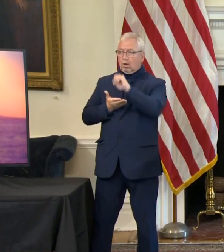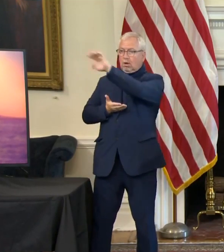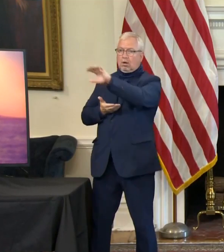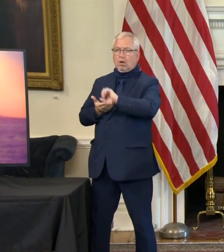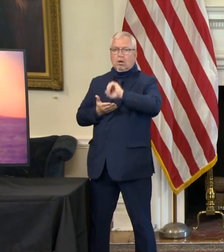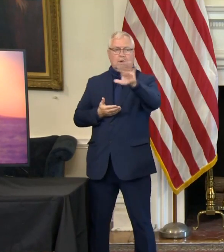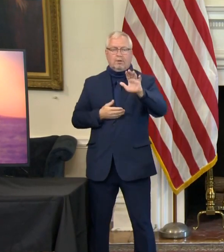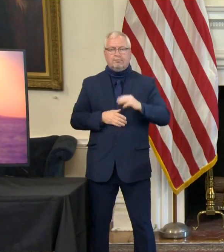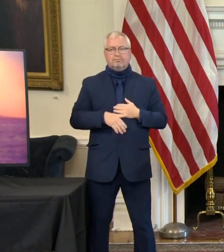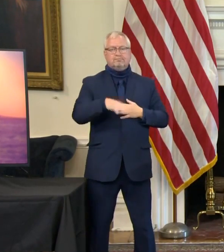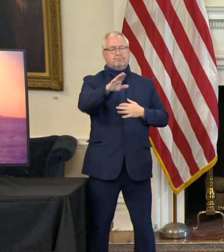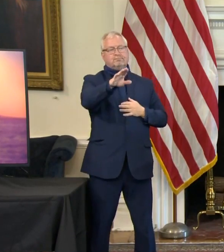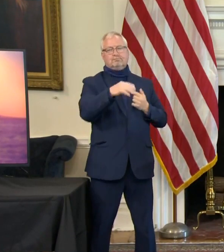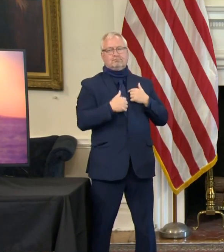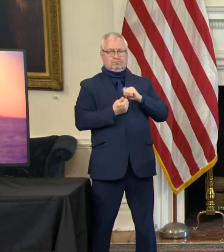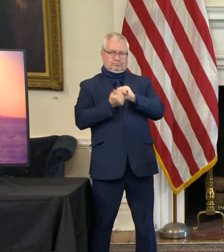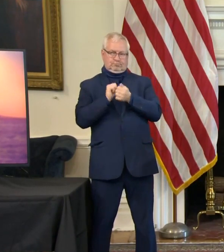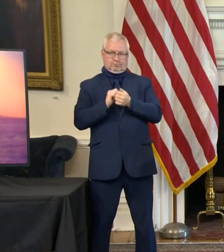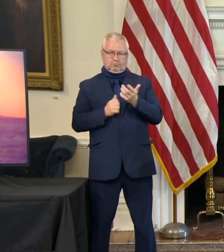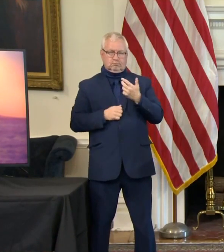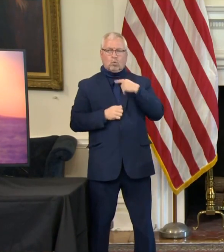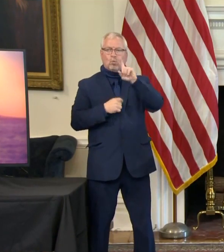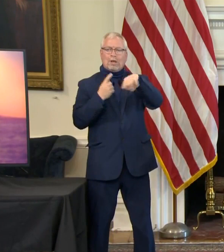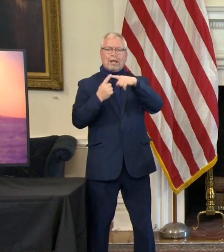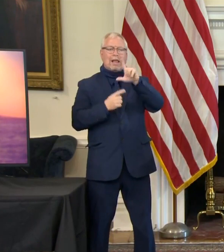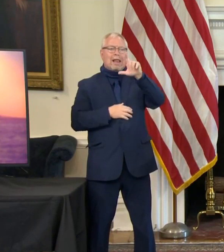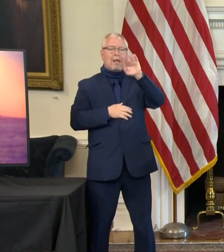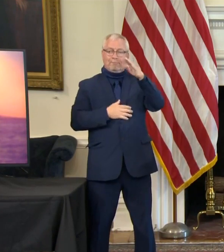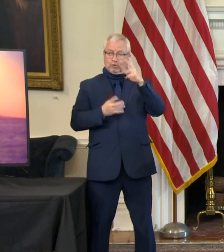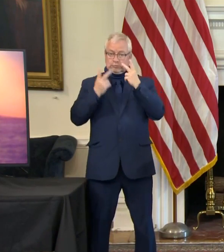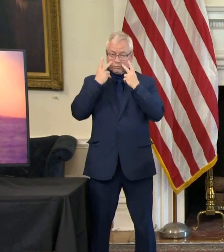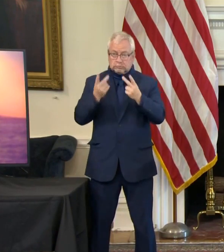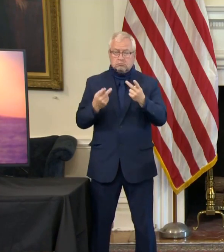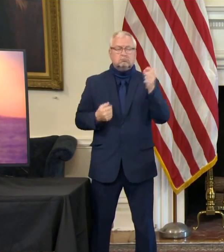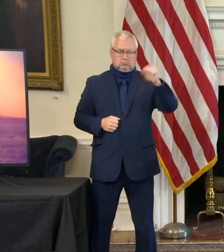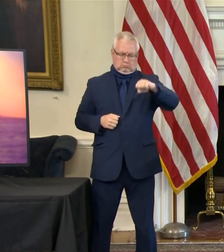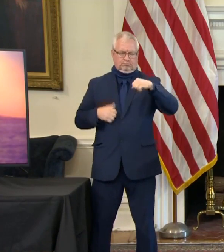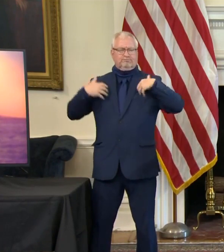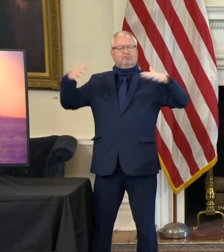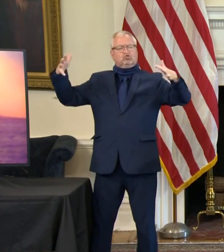IT WILL GO INTO LAB FACILITY. THERE’S A MISNOMER, WHEN WILL WE GET THEM TO THE COUNTY?